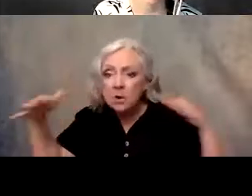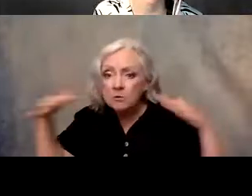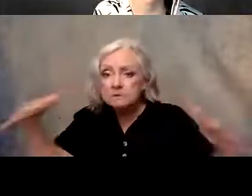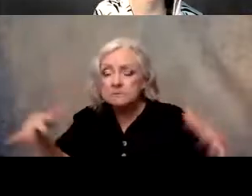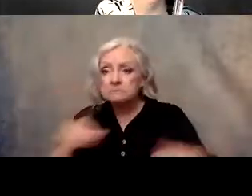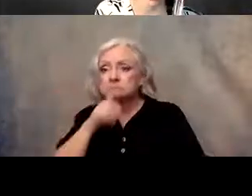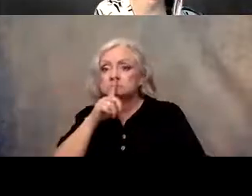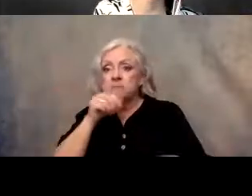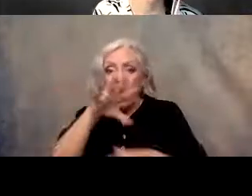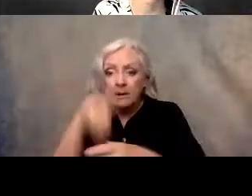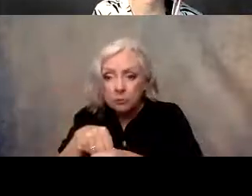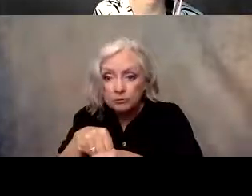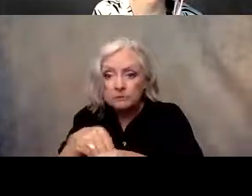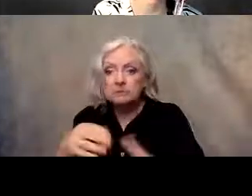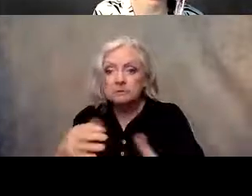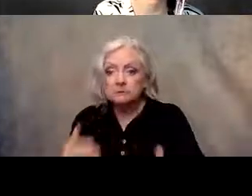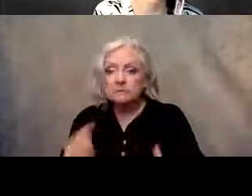which is typical for subtitles.